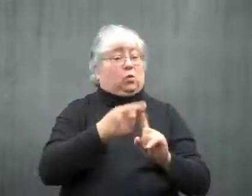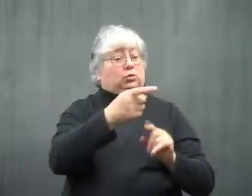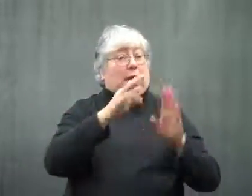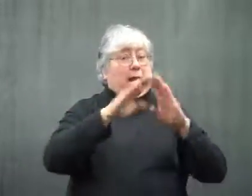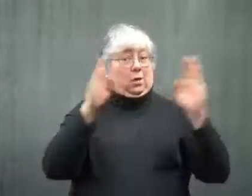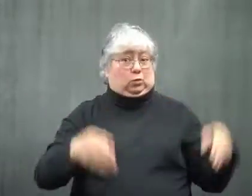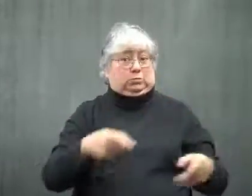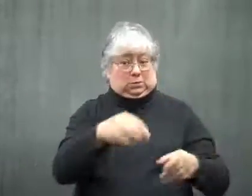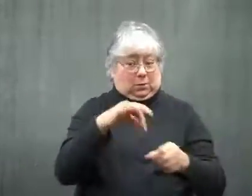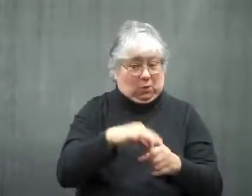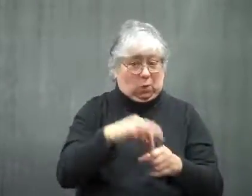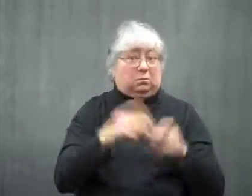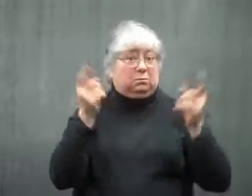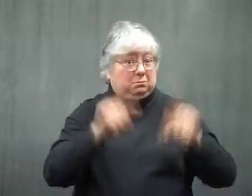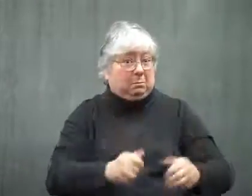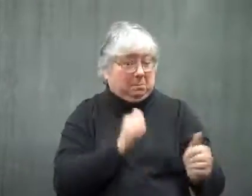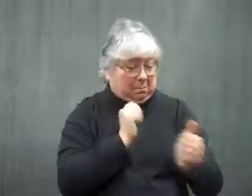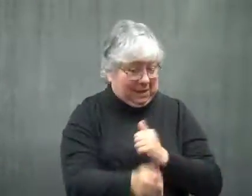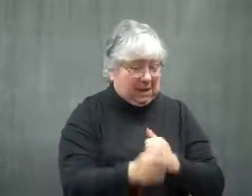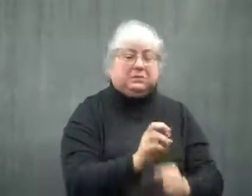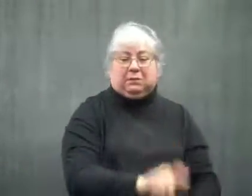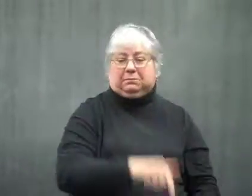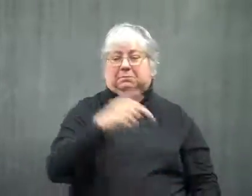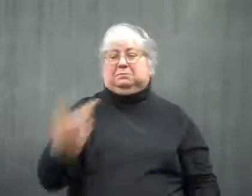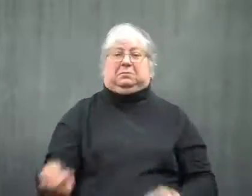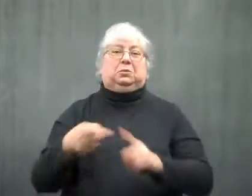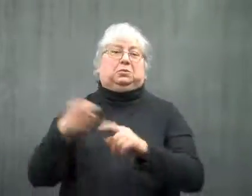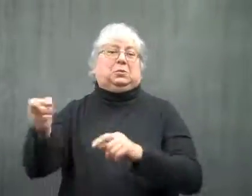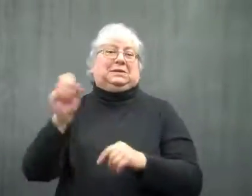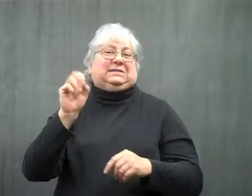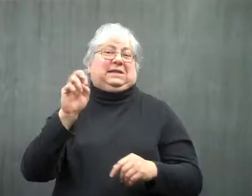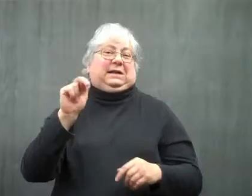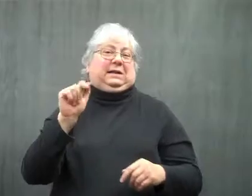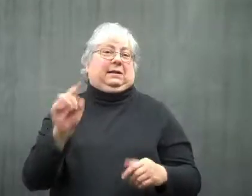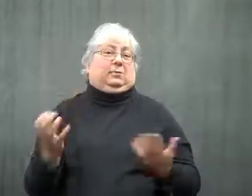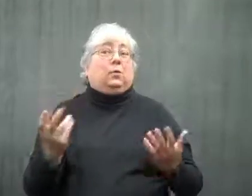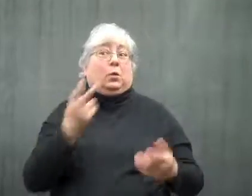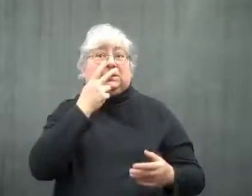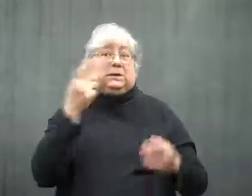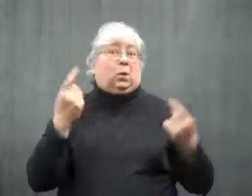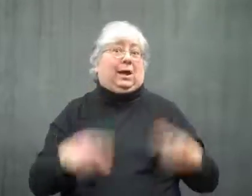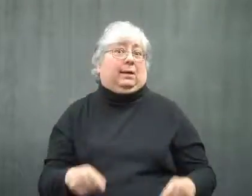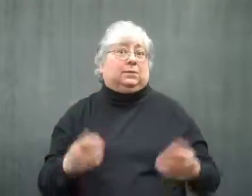The House will vote on it, then the Senate. We'll see what happens.